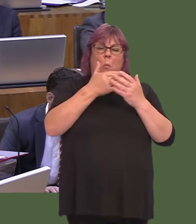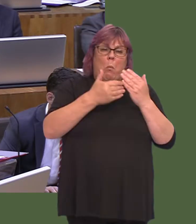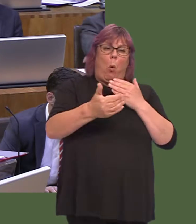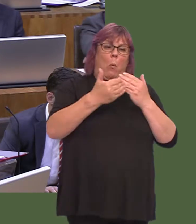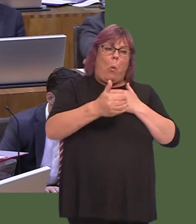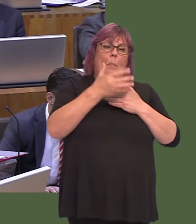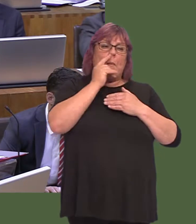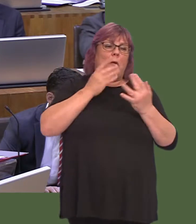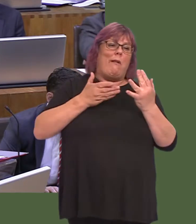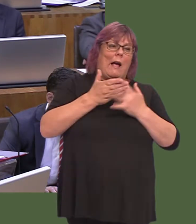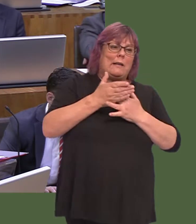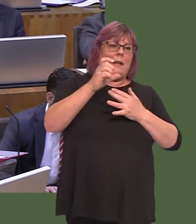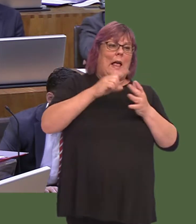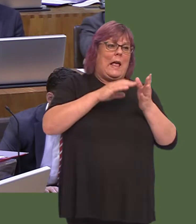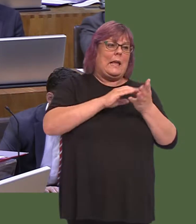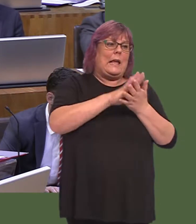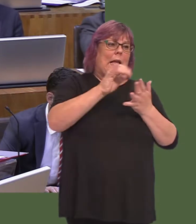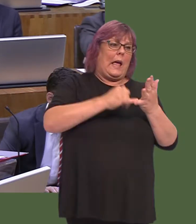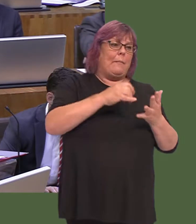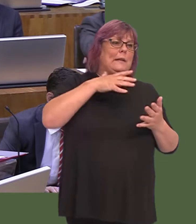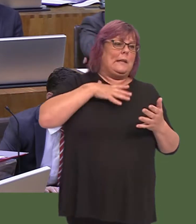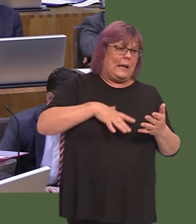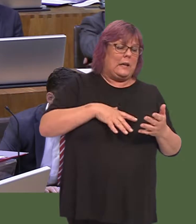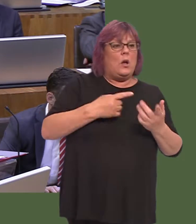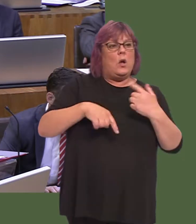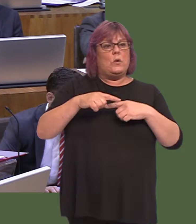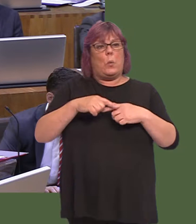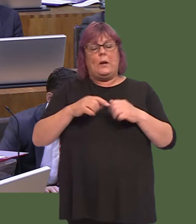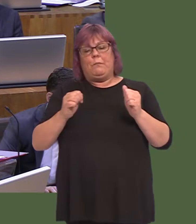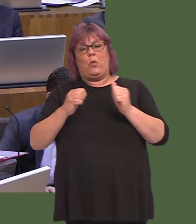and we met that demand by allocatingóif I rememberó£8 million a year towards CAMHS